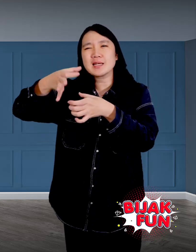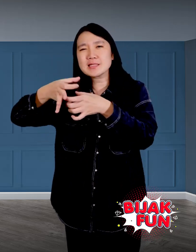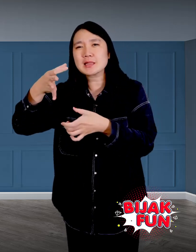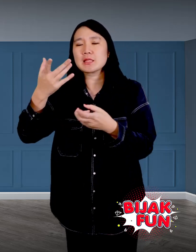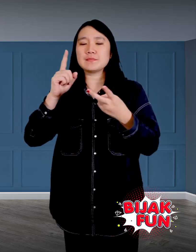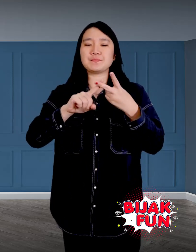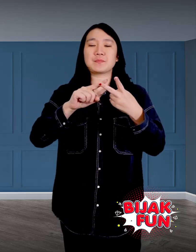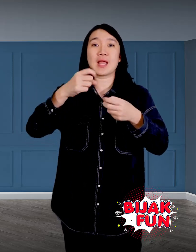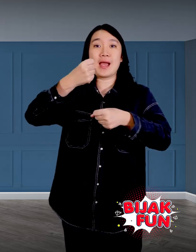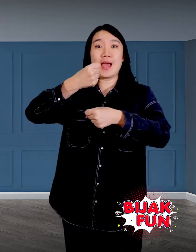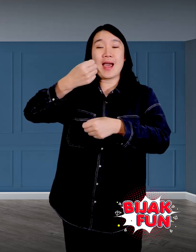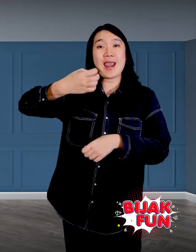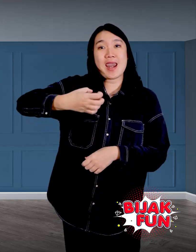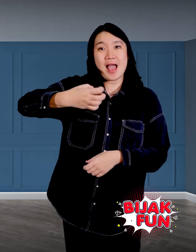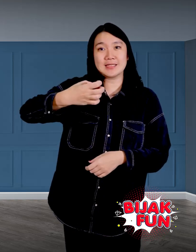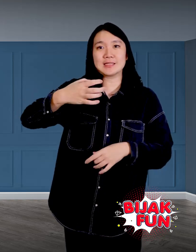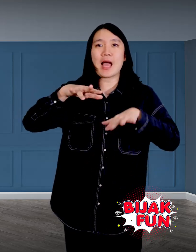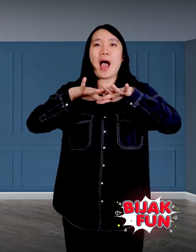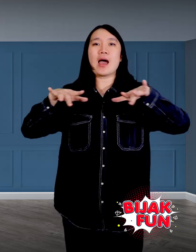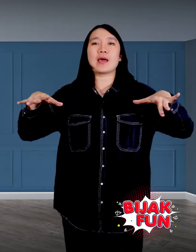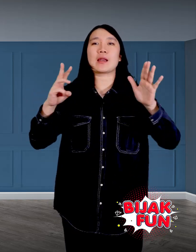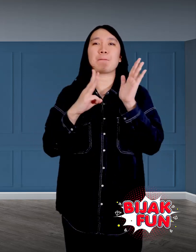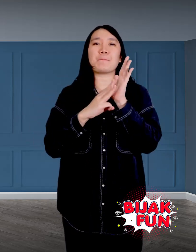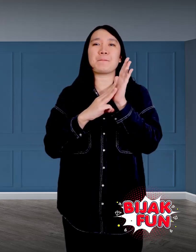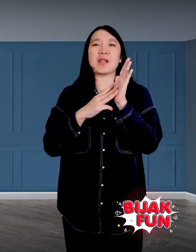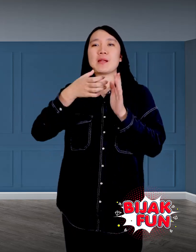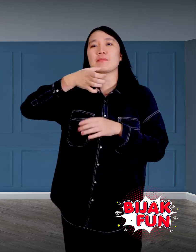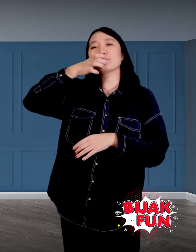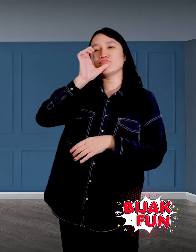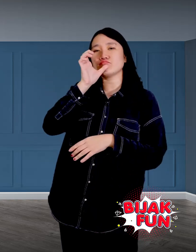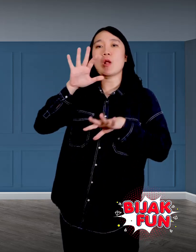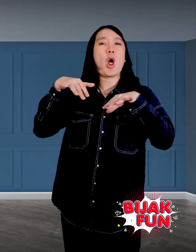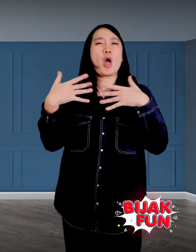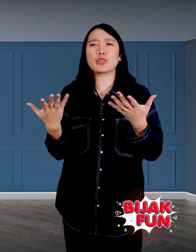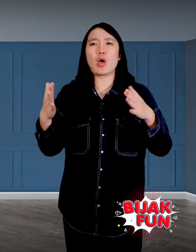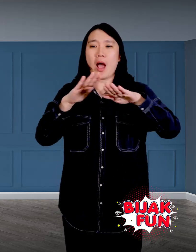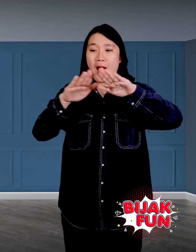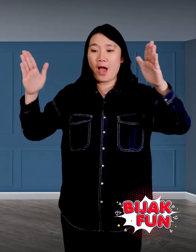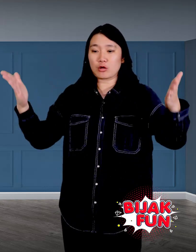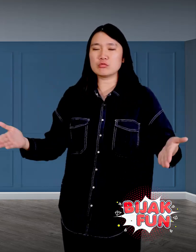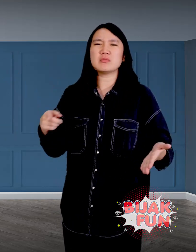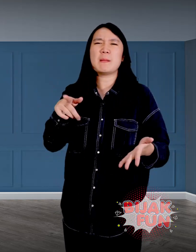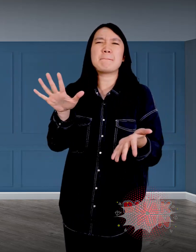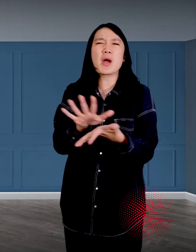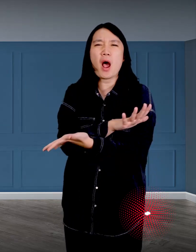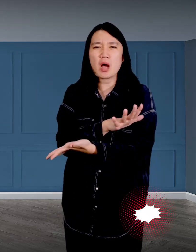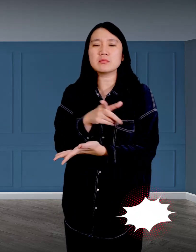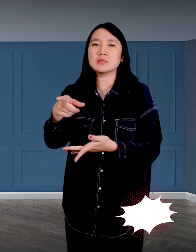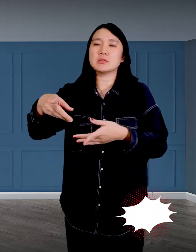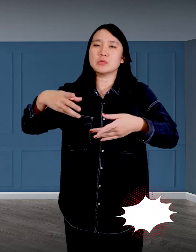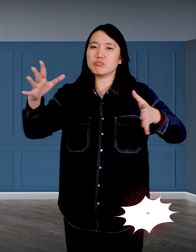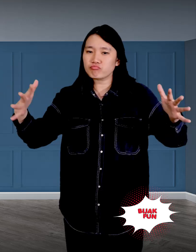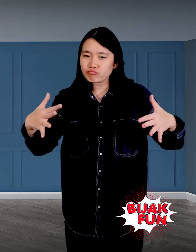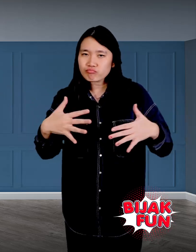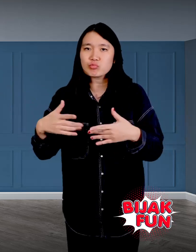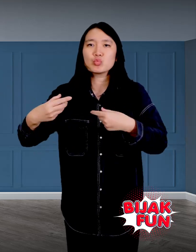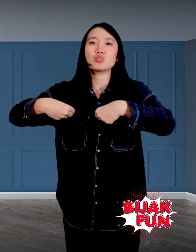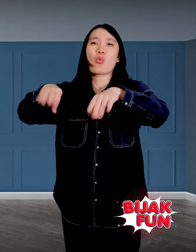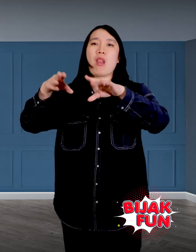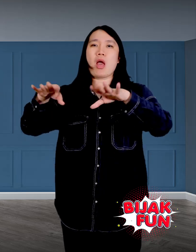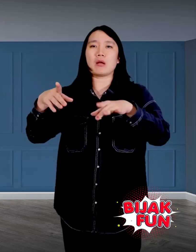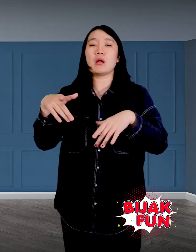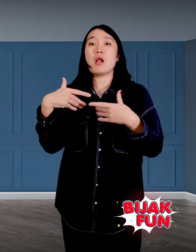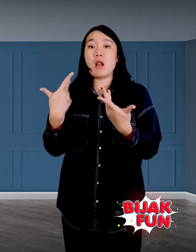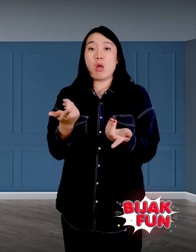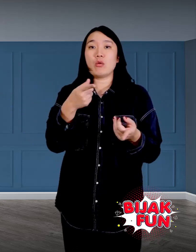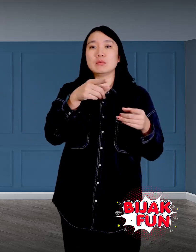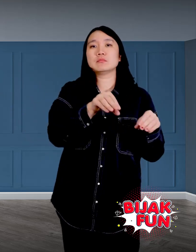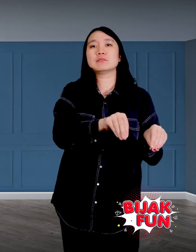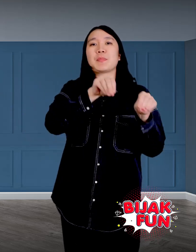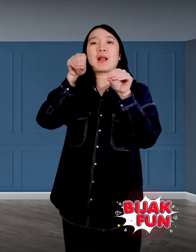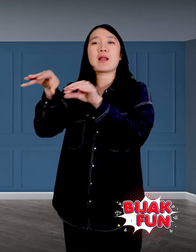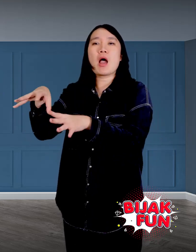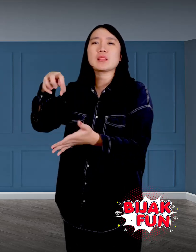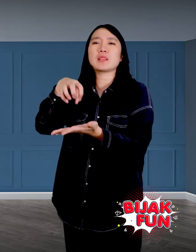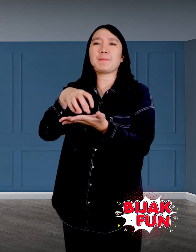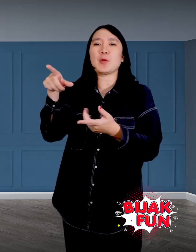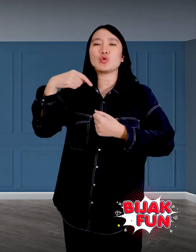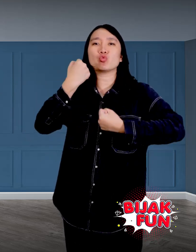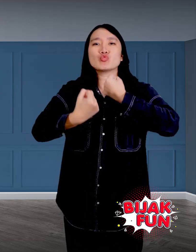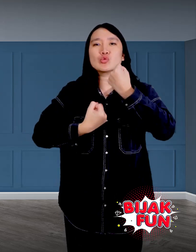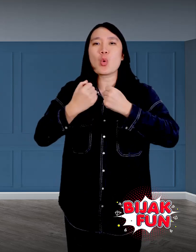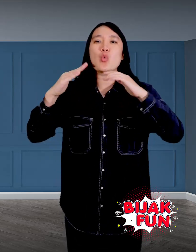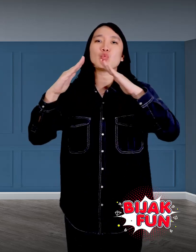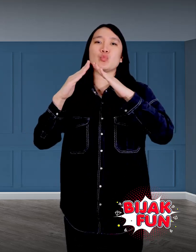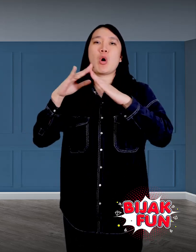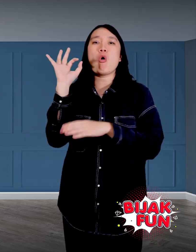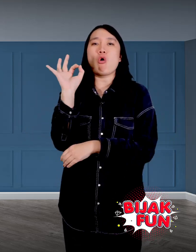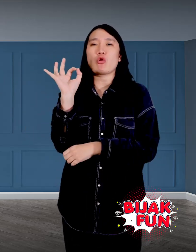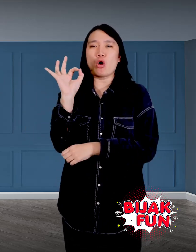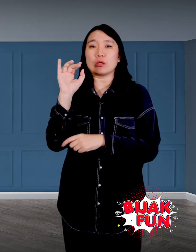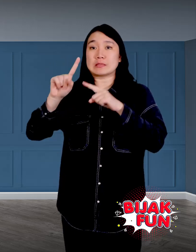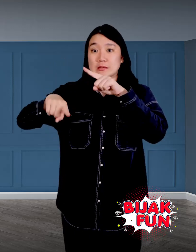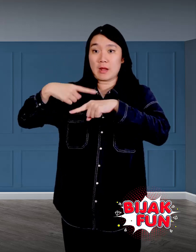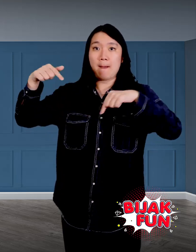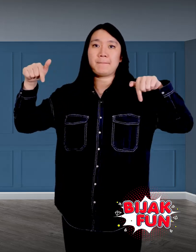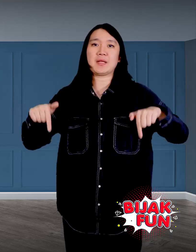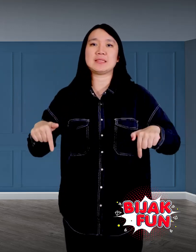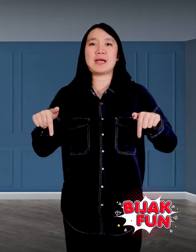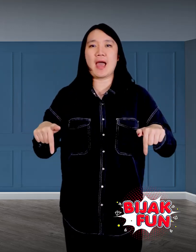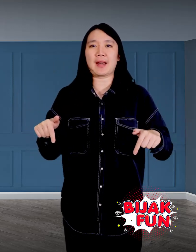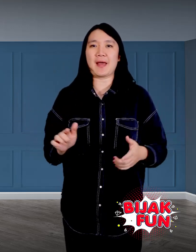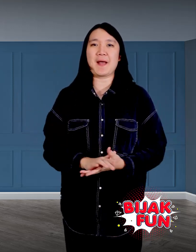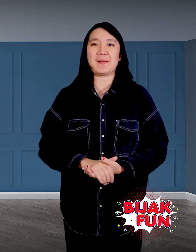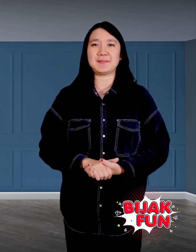mineral water glasses or used cardboard for sale, then moved his business to his parents' house until now.